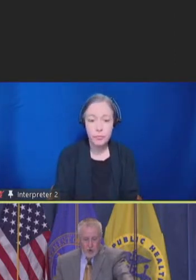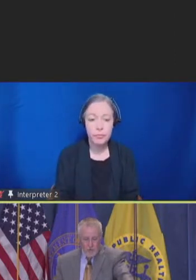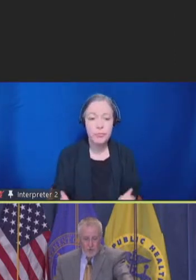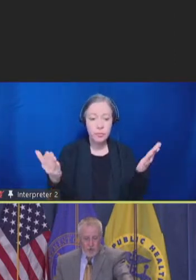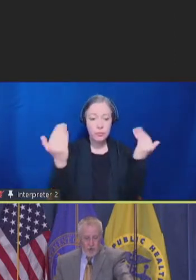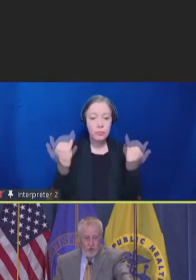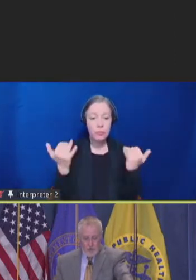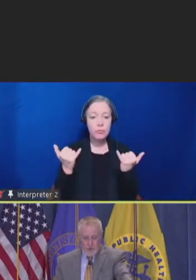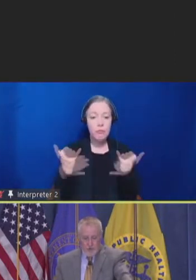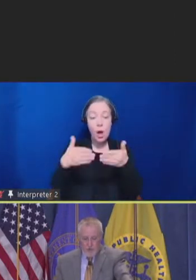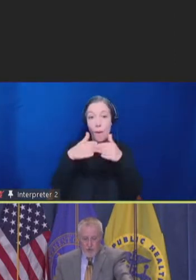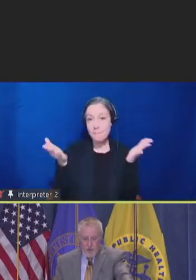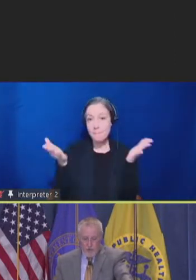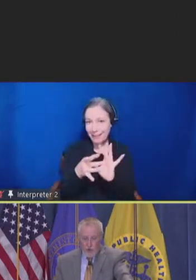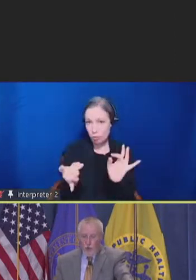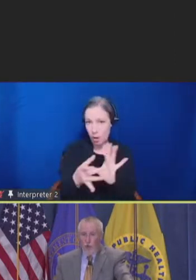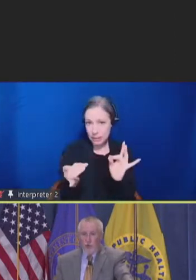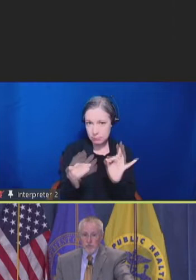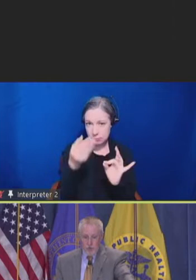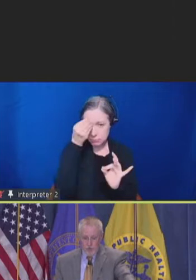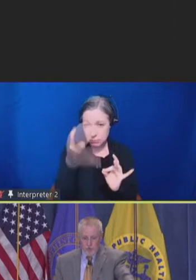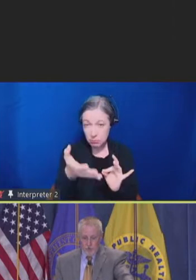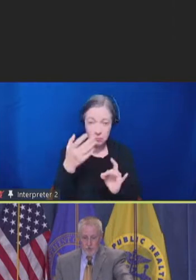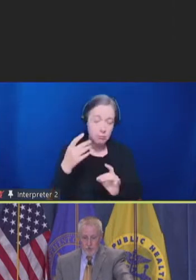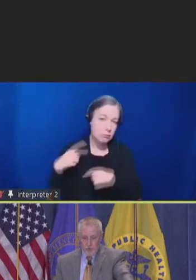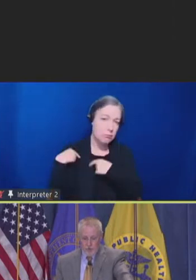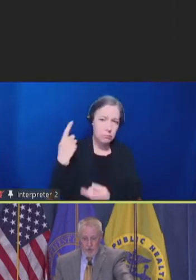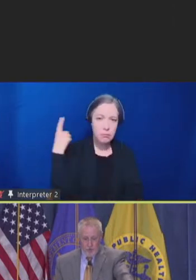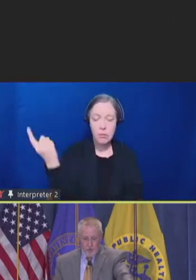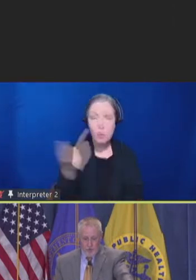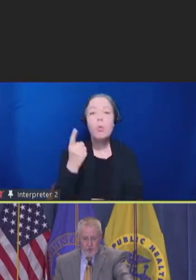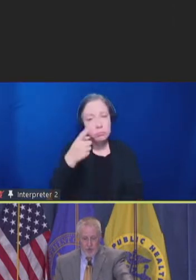Regarding public comment, as always members of the public can provide a public comment